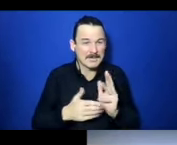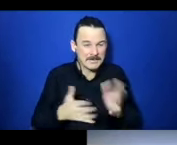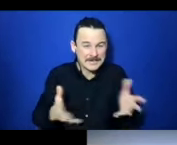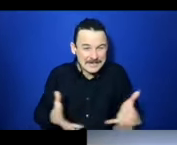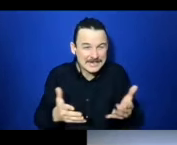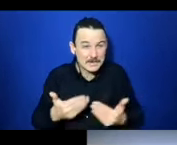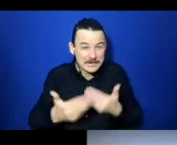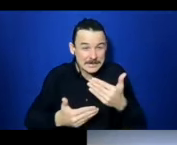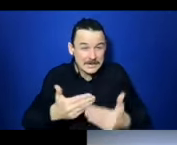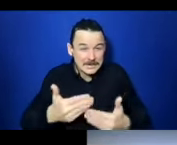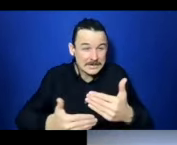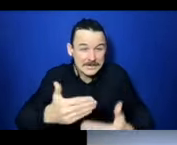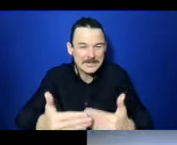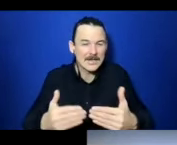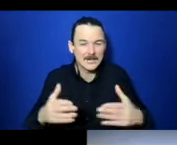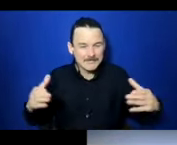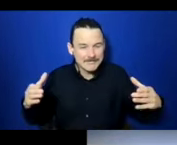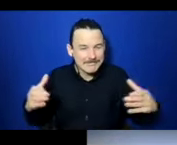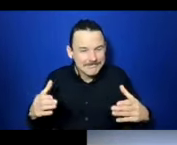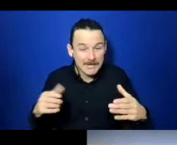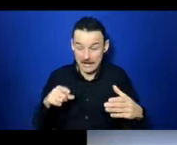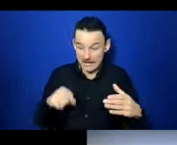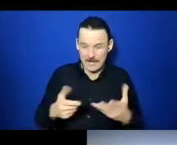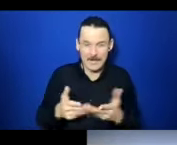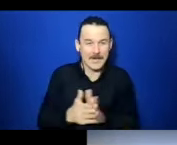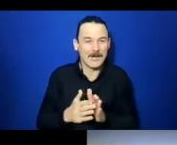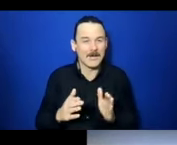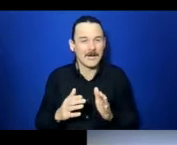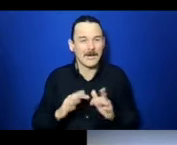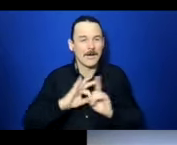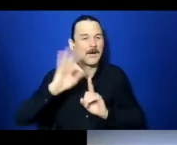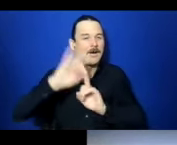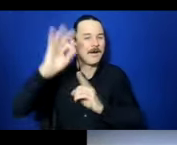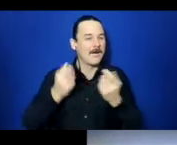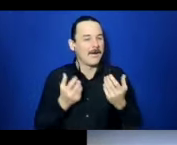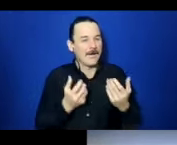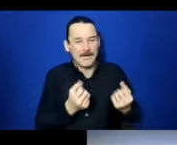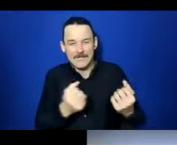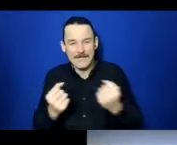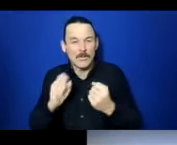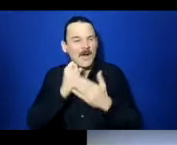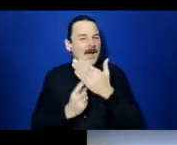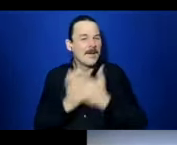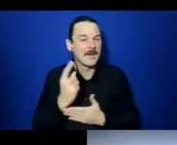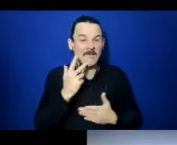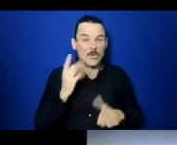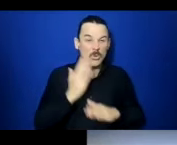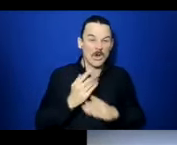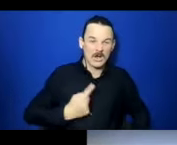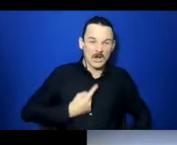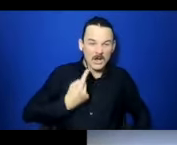you're working somewhere kind of like alone, you know you need to be able to be part of something